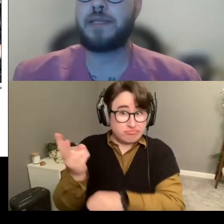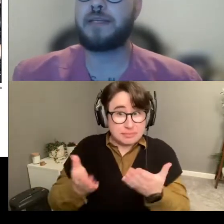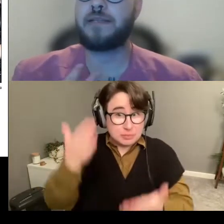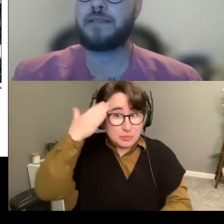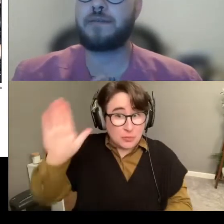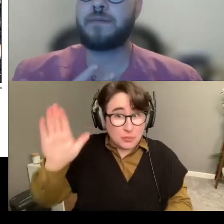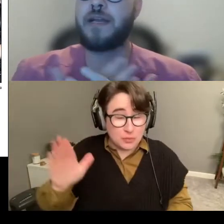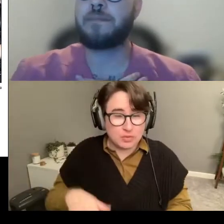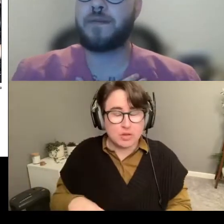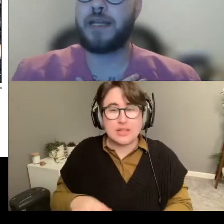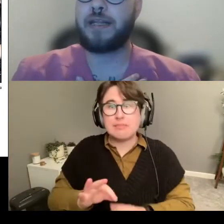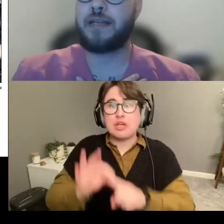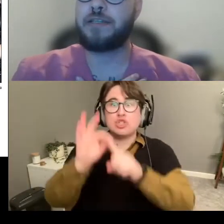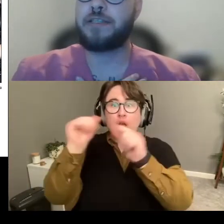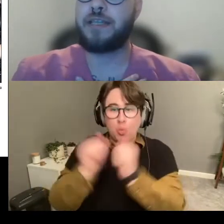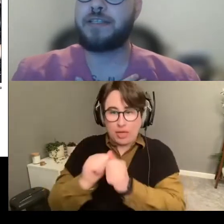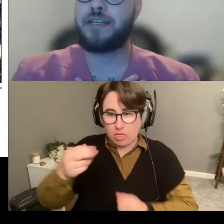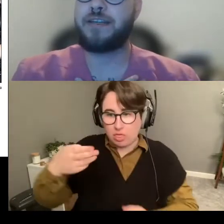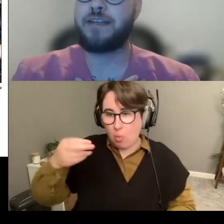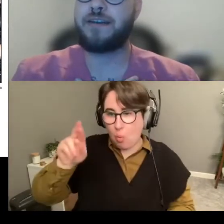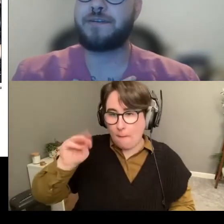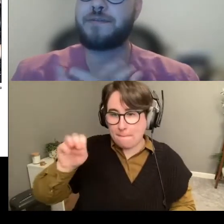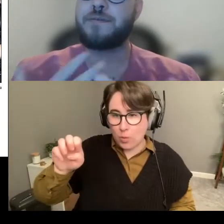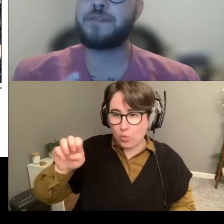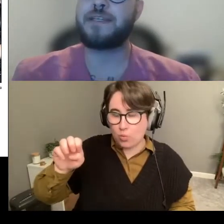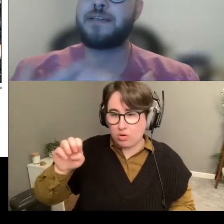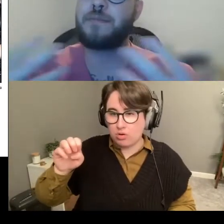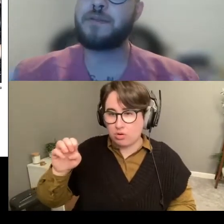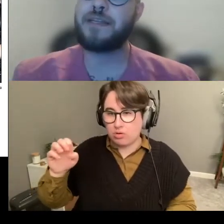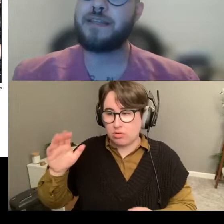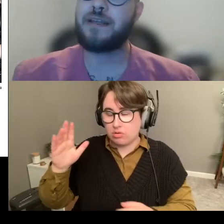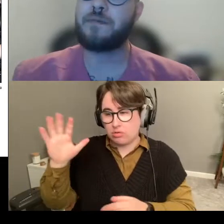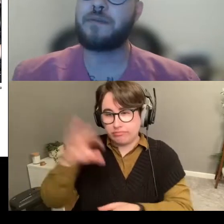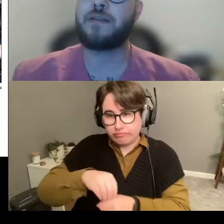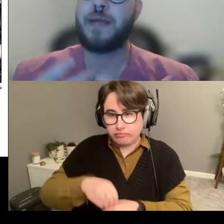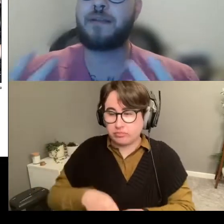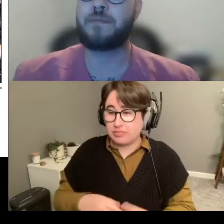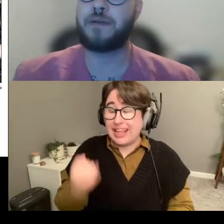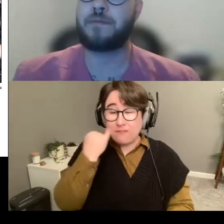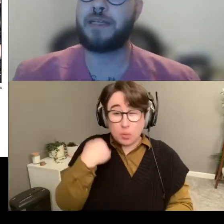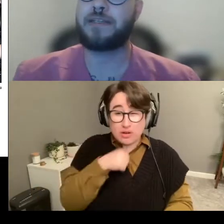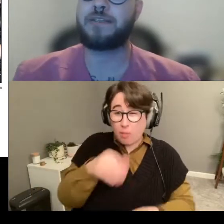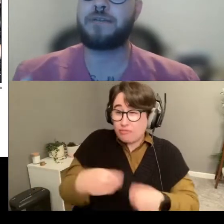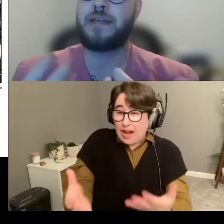because if we're not providing that education in our schools and community level about what we need to do